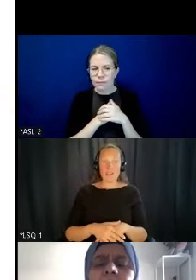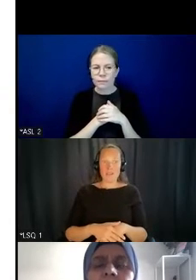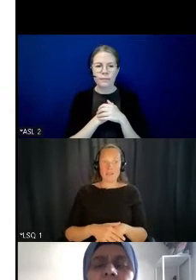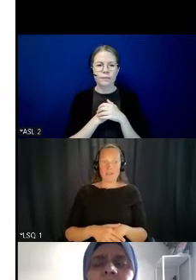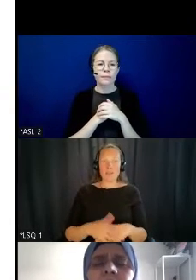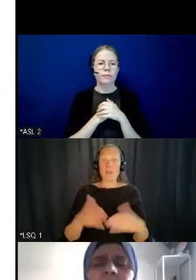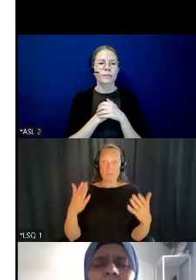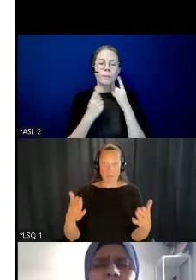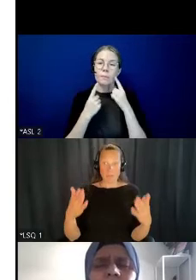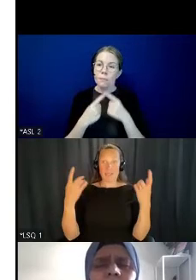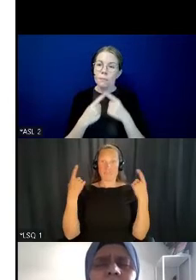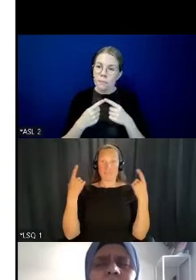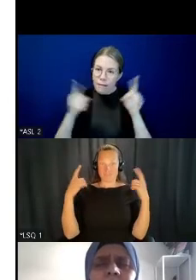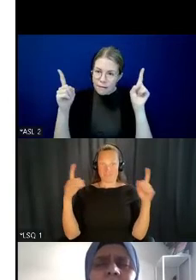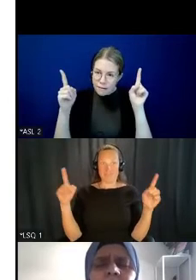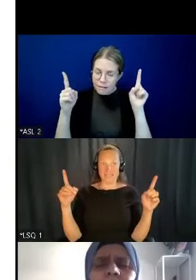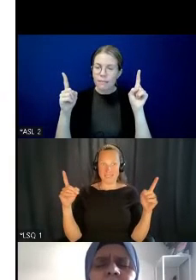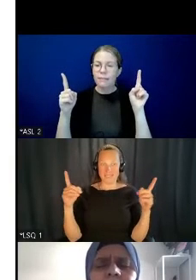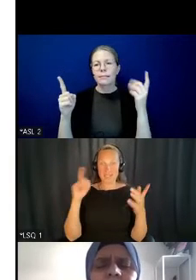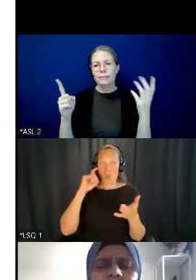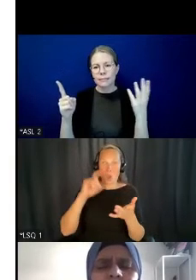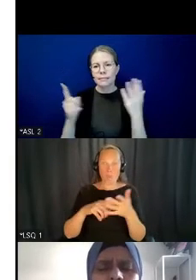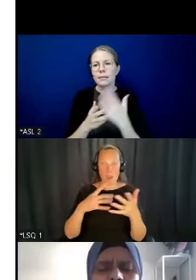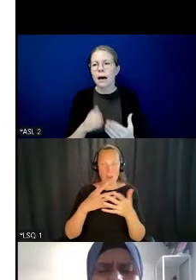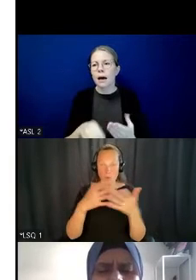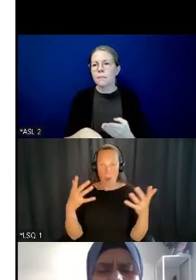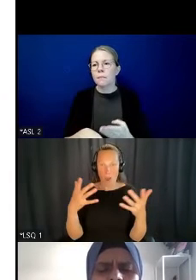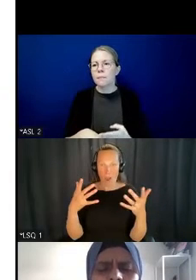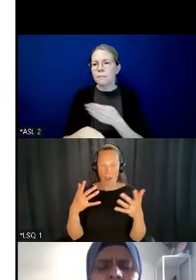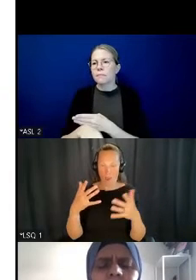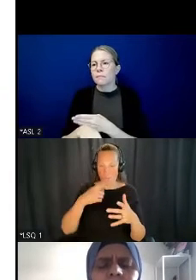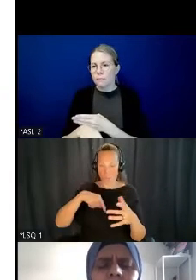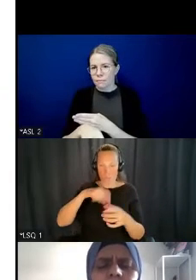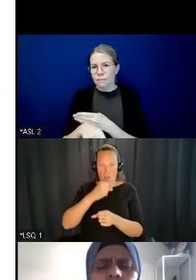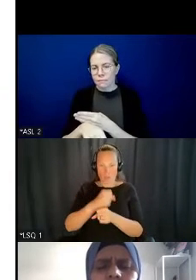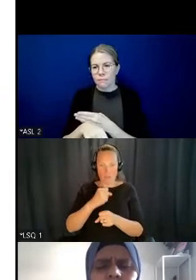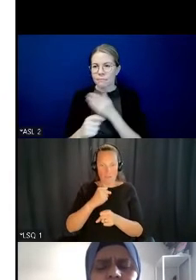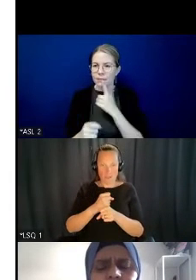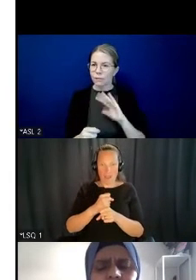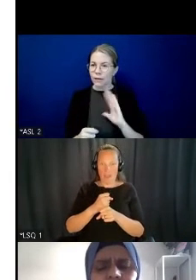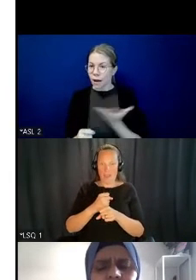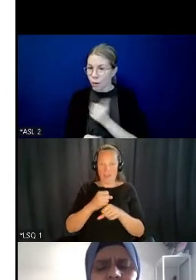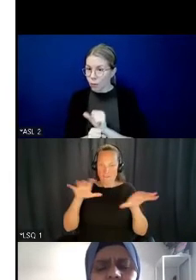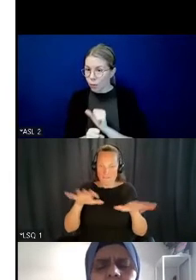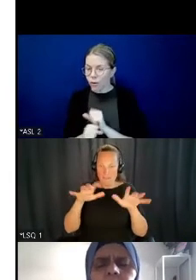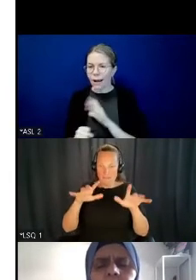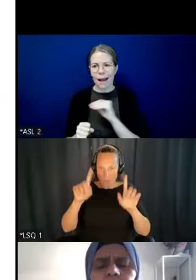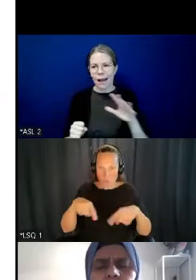SOME OF THE FRUITS OF OUR LABOUR AND THE LABOUR OF MANY, MANY OTHERS IN THIS MOVEMENT FROM COAST